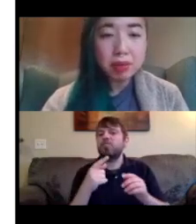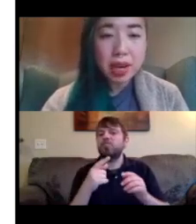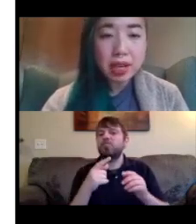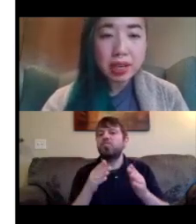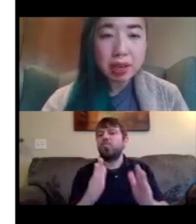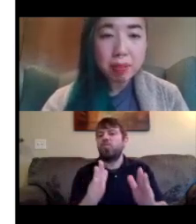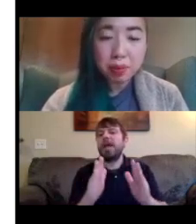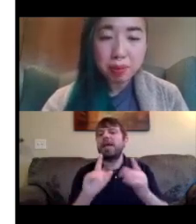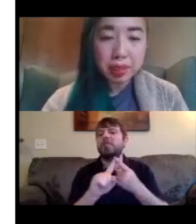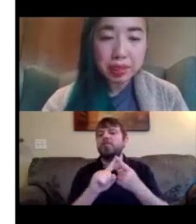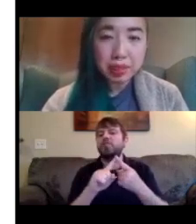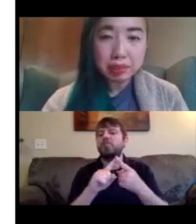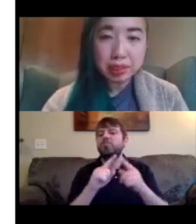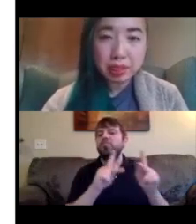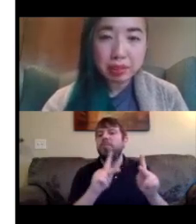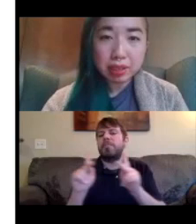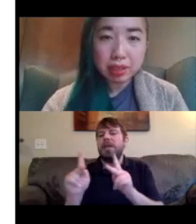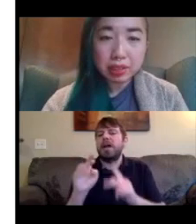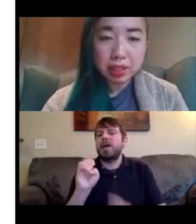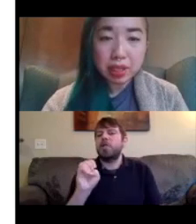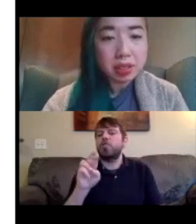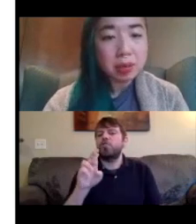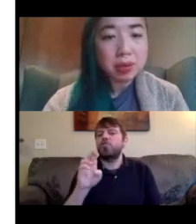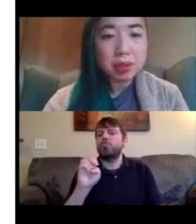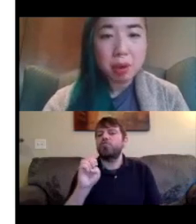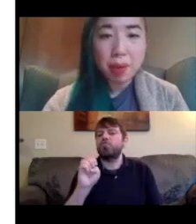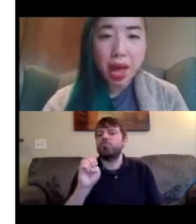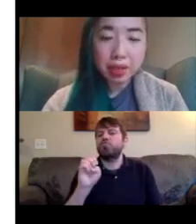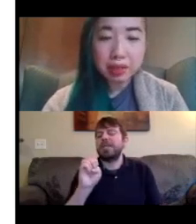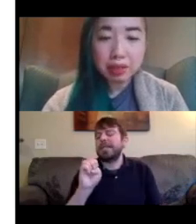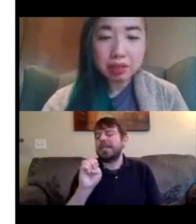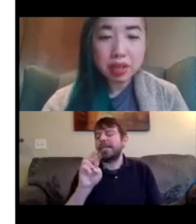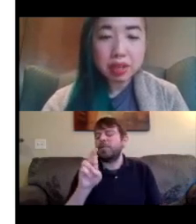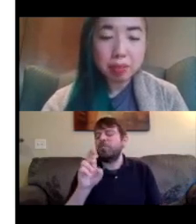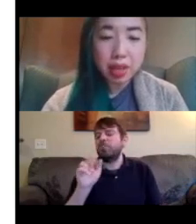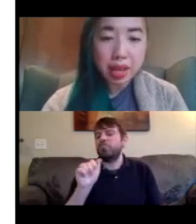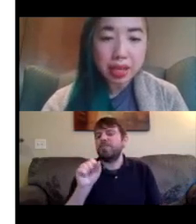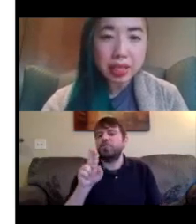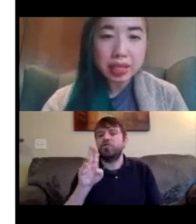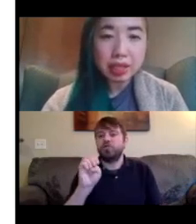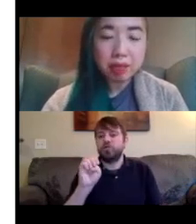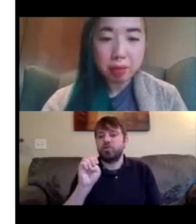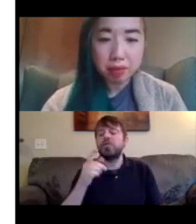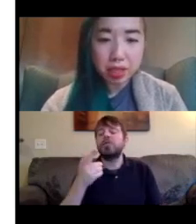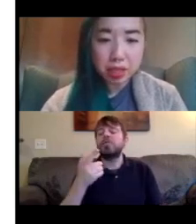write a poem that's a list of secrets and then you were to go back and apply a form of erasure,